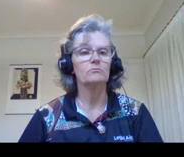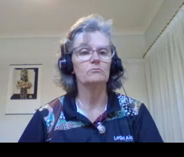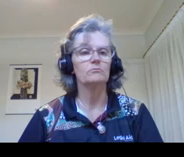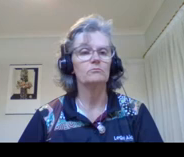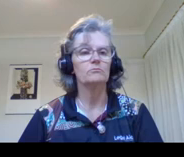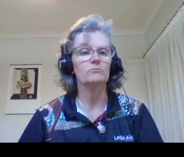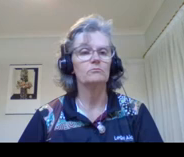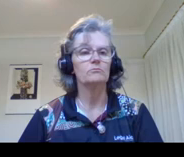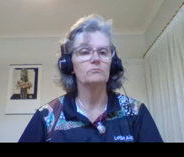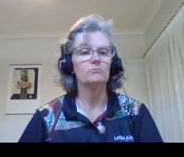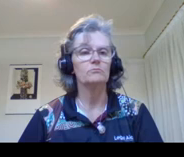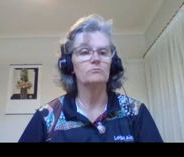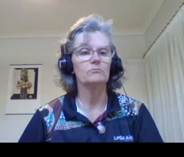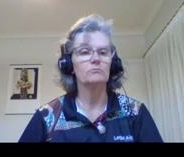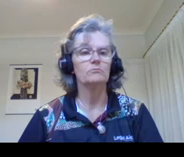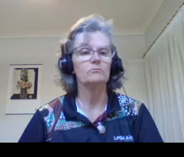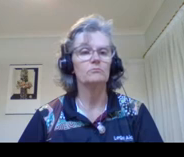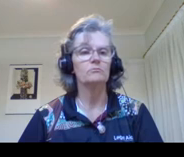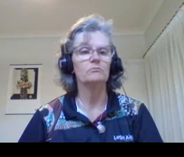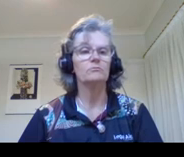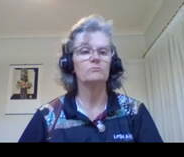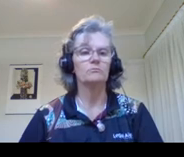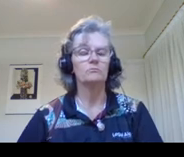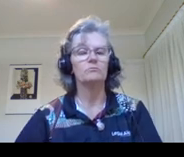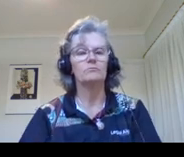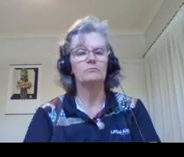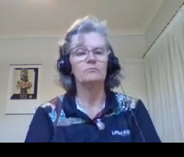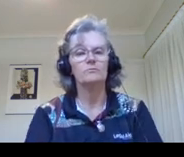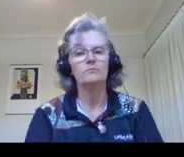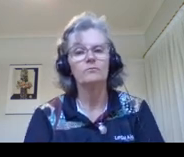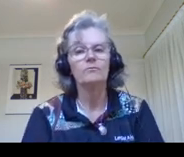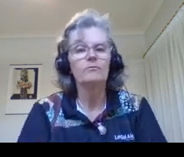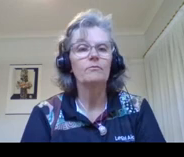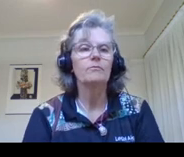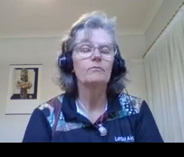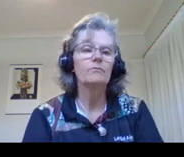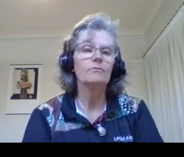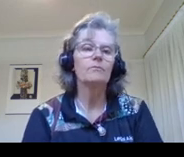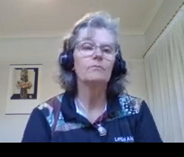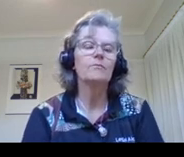consumer to put the power back into your hand but nothing beats a good old research take a bit of